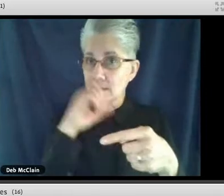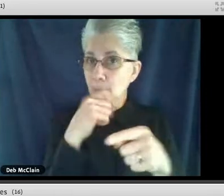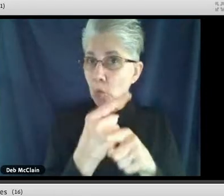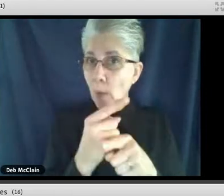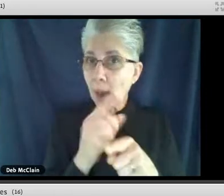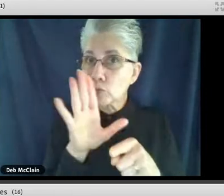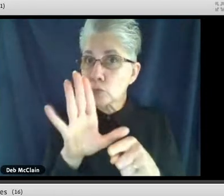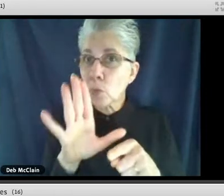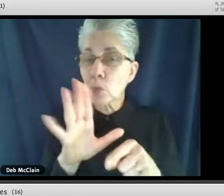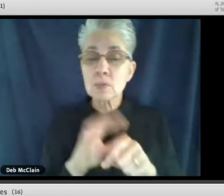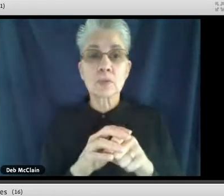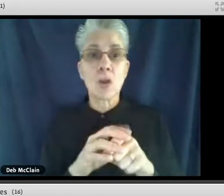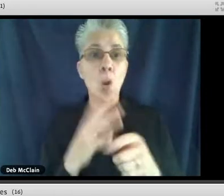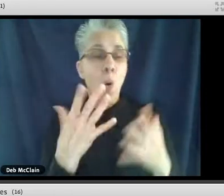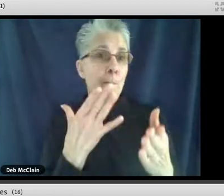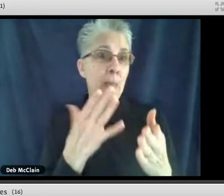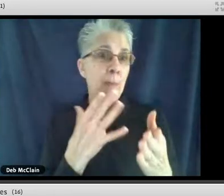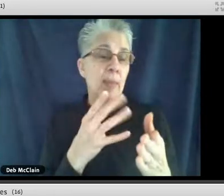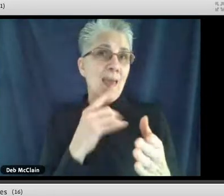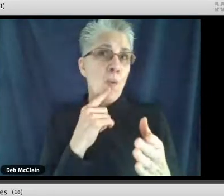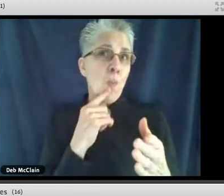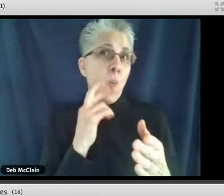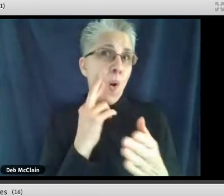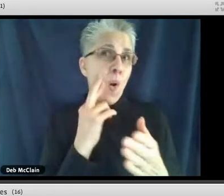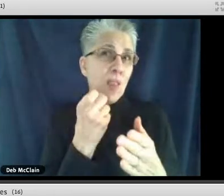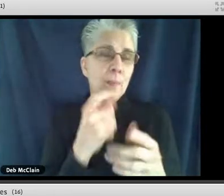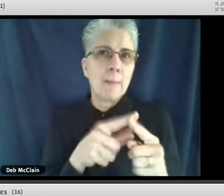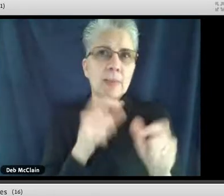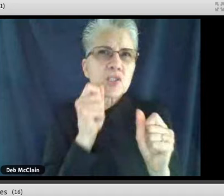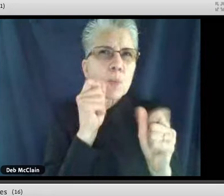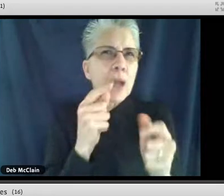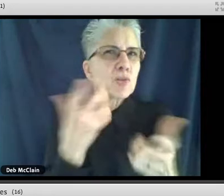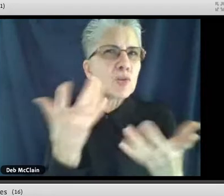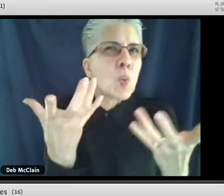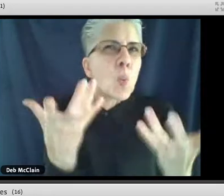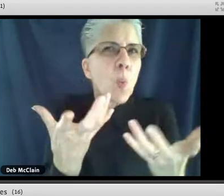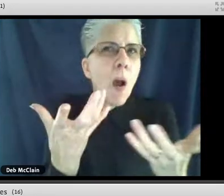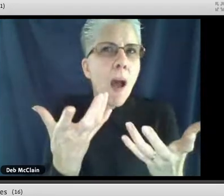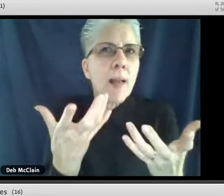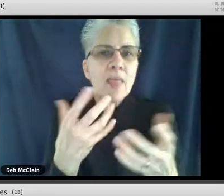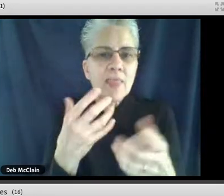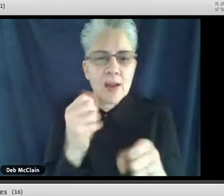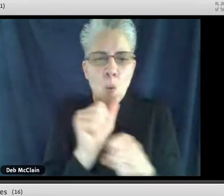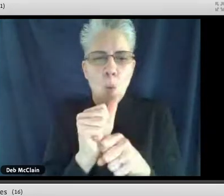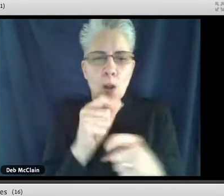They might have been somewhat correct, but what were your surprises? And kind of start working backwards from there,